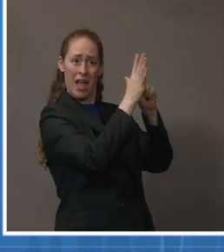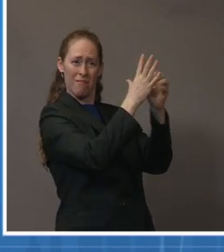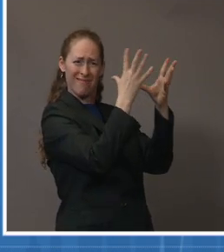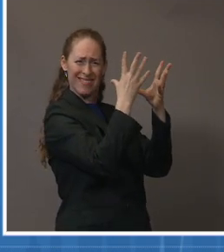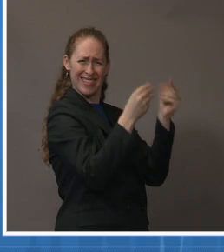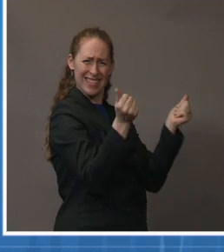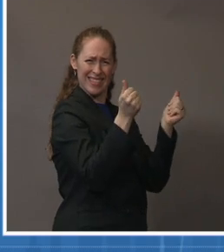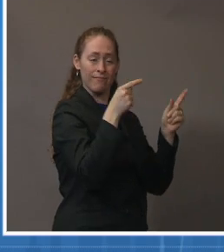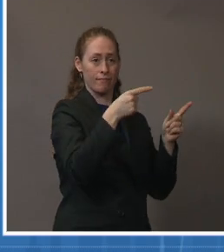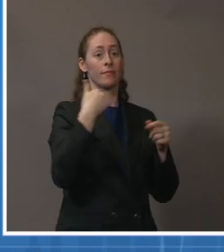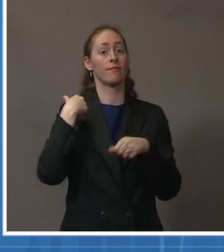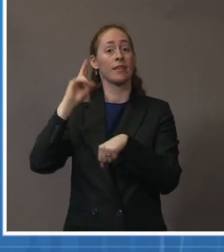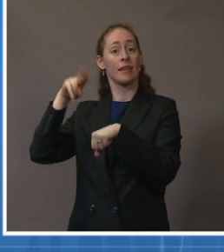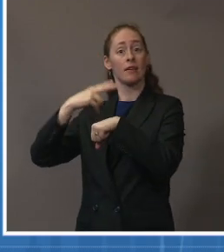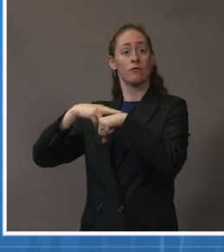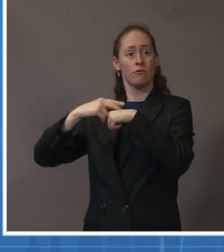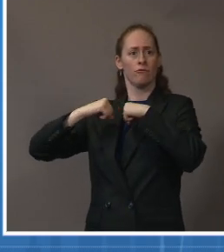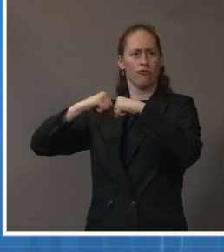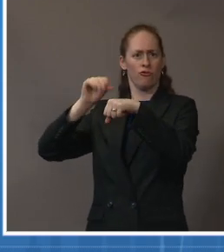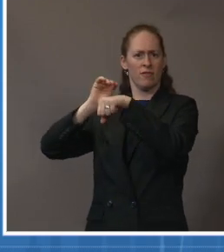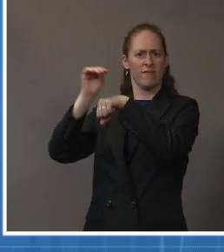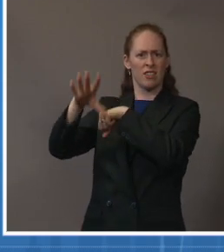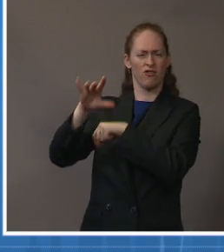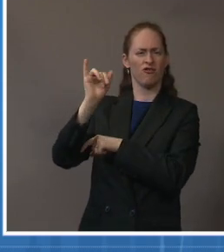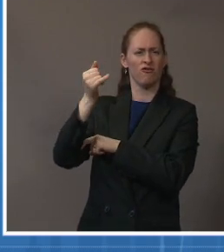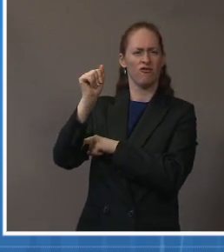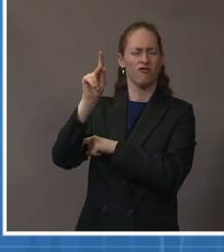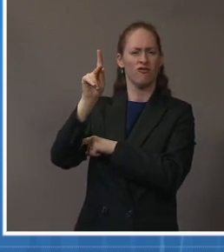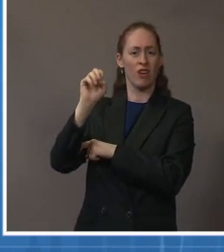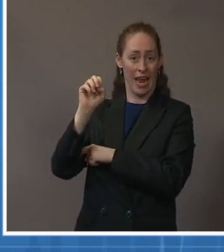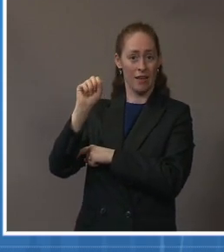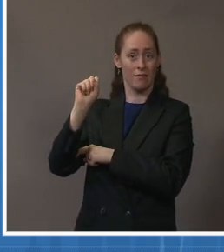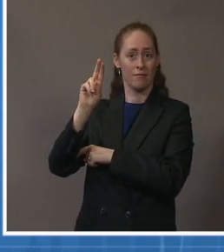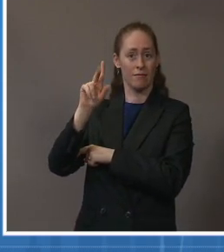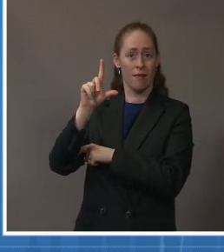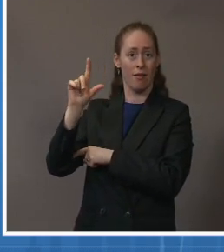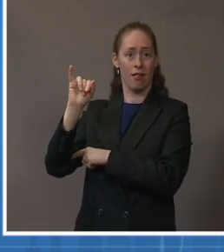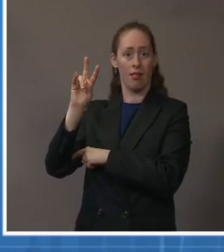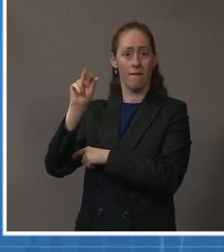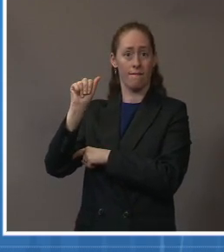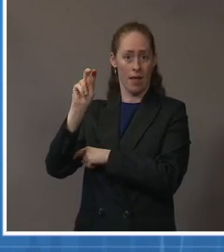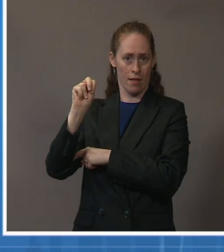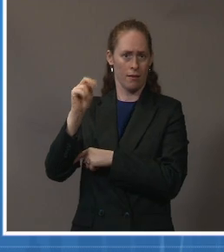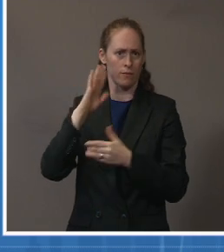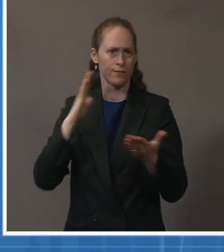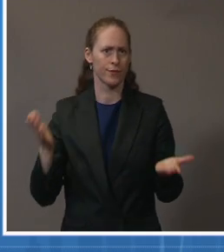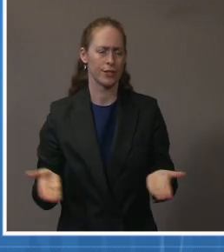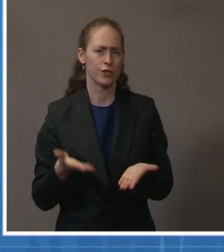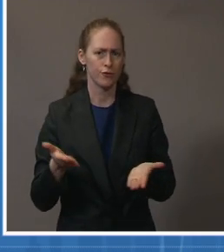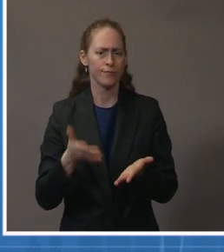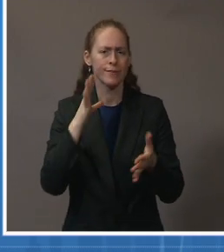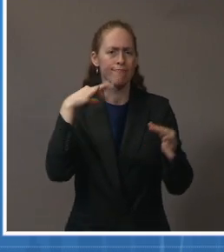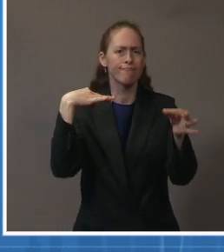who will join me in speaking about our next steps in our global COVID-19 response. Then, Dr. Walensky will give an update